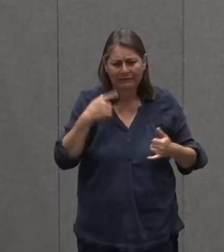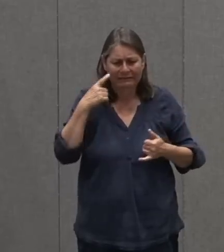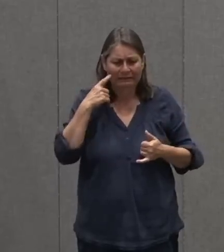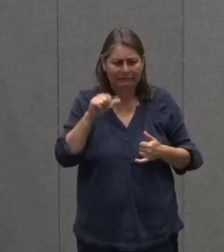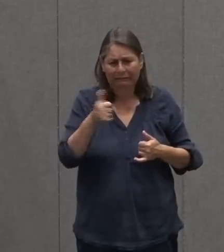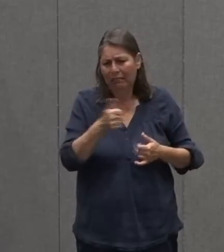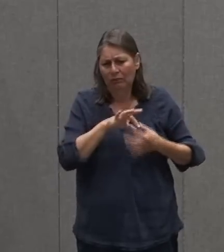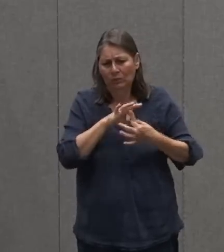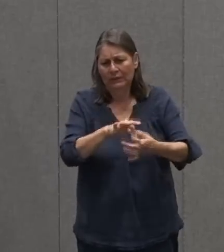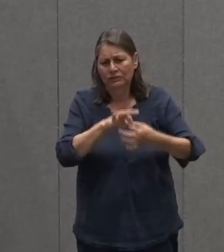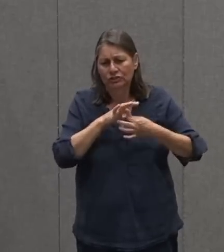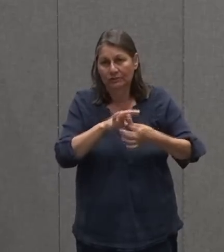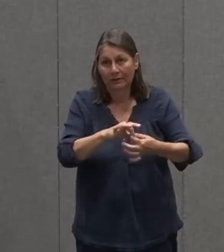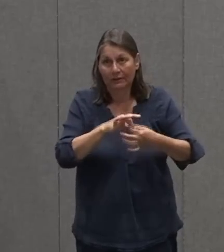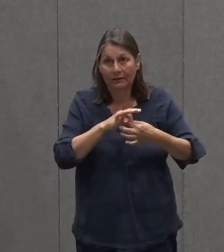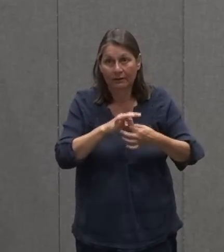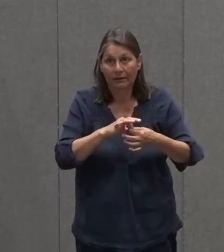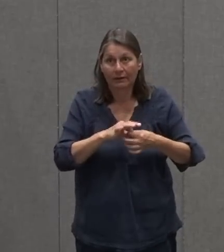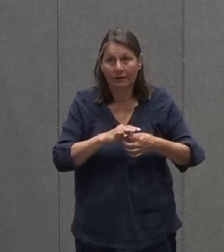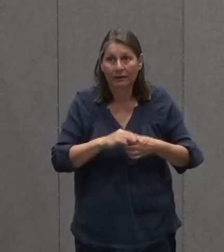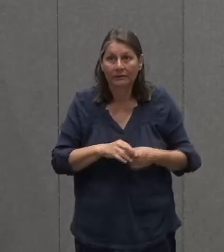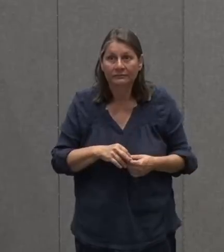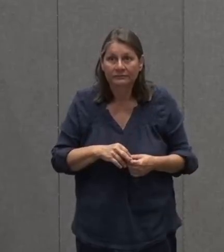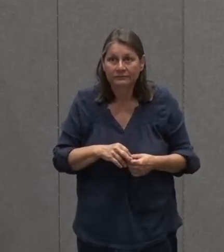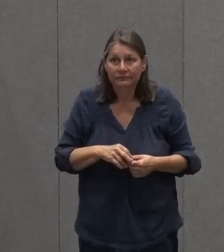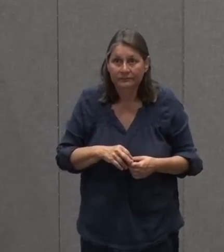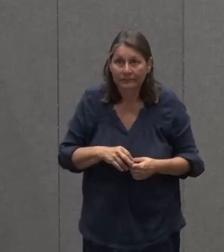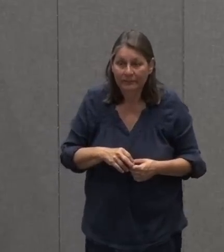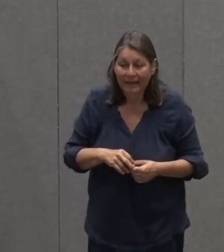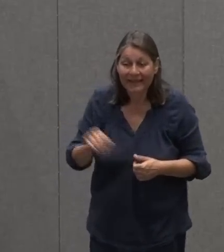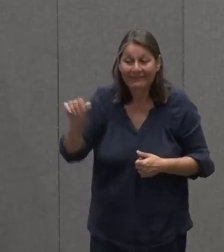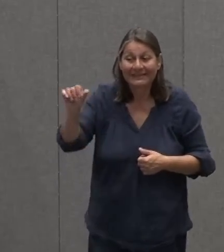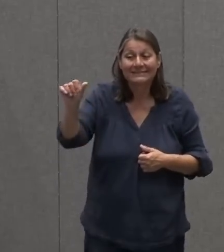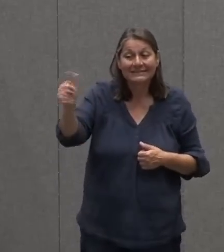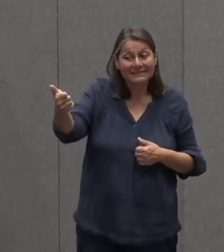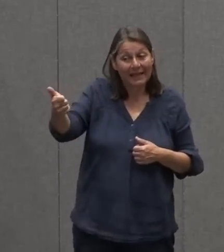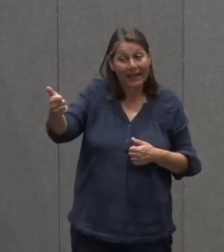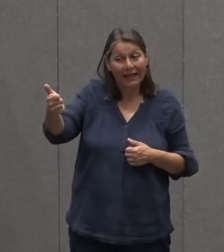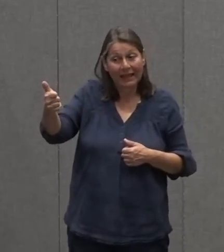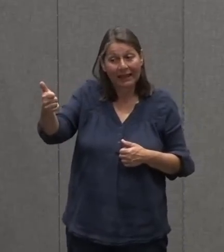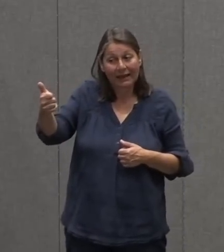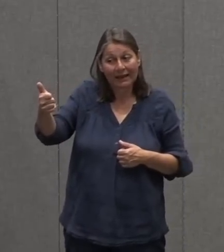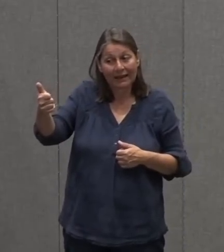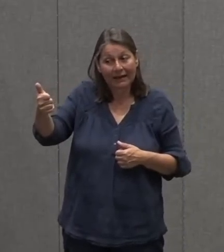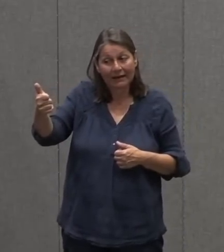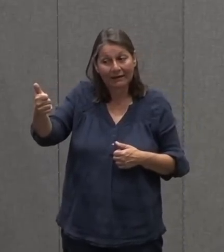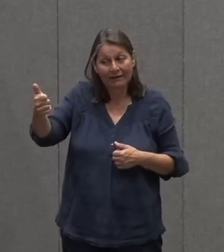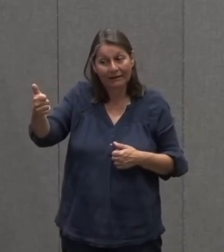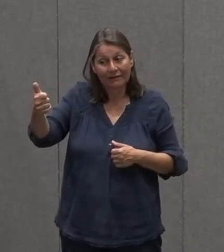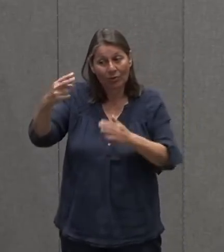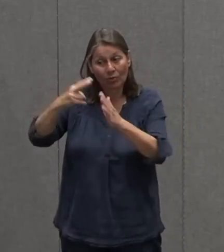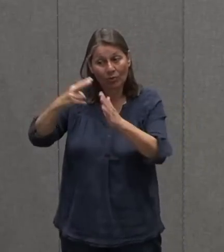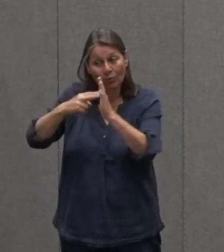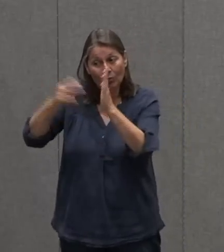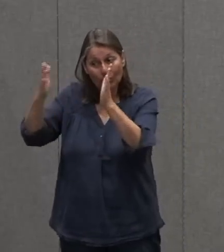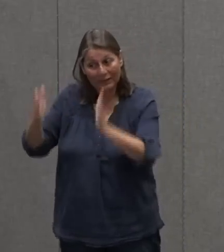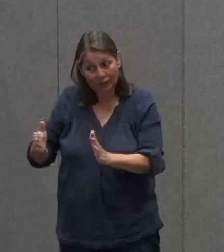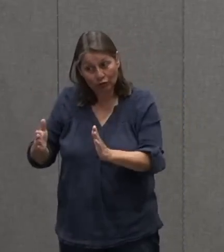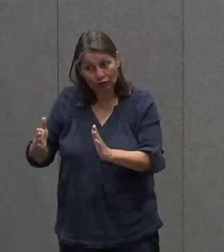I know my numbers are, I have 10 friends reading books but I've got to think of a smaller number of friends